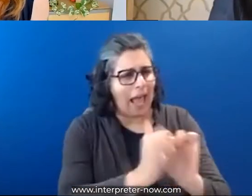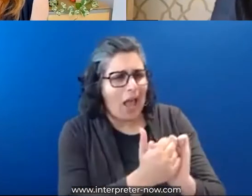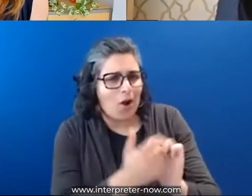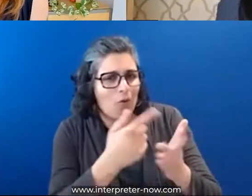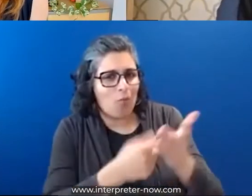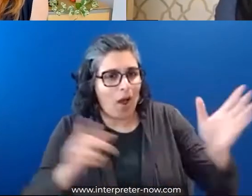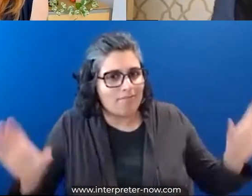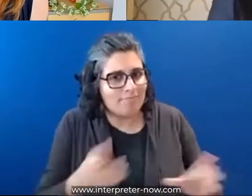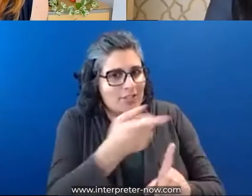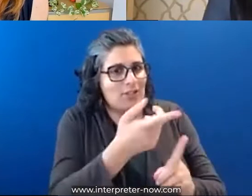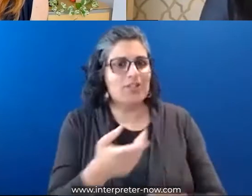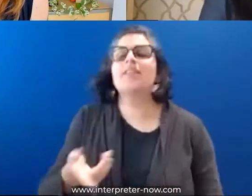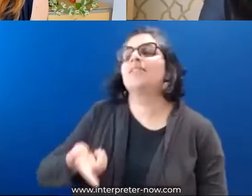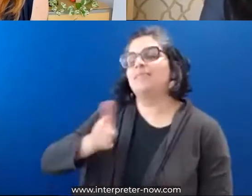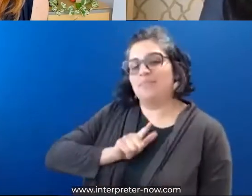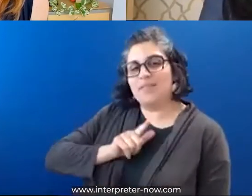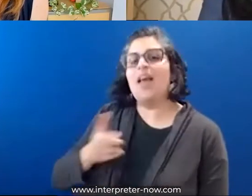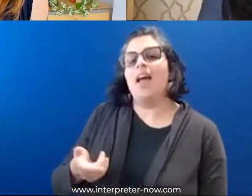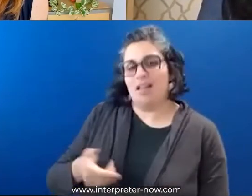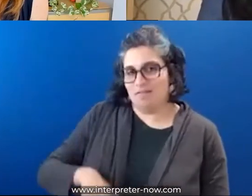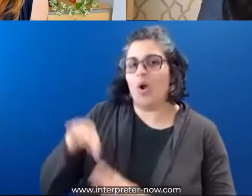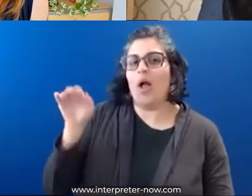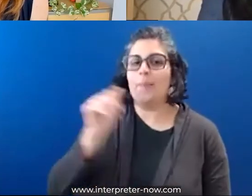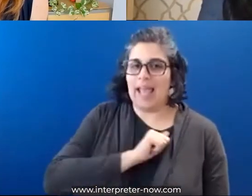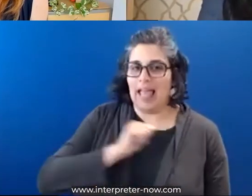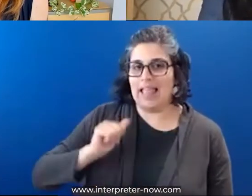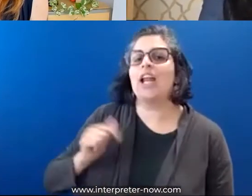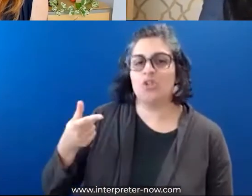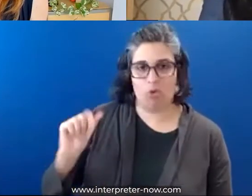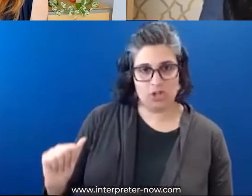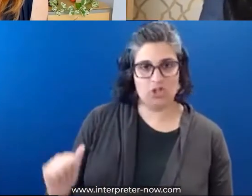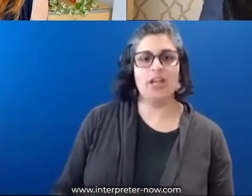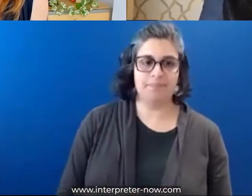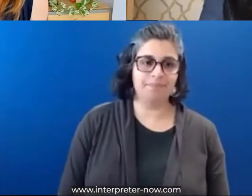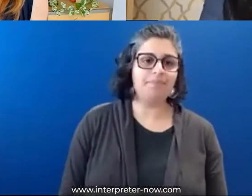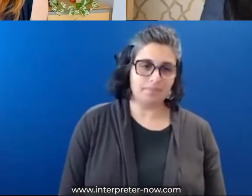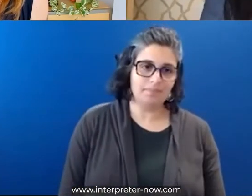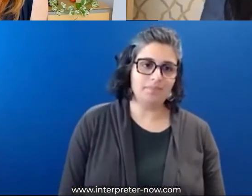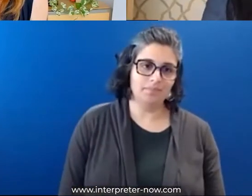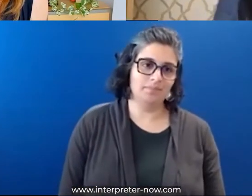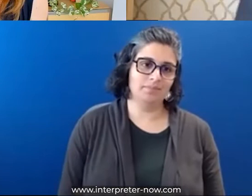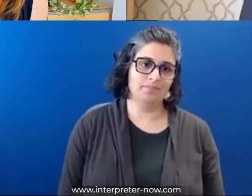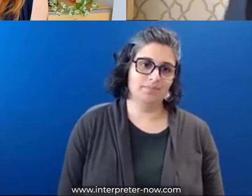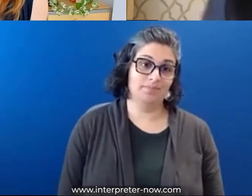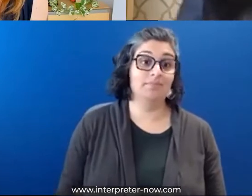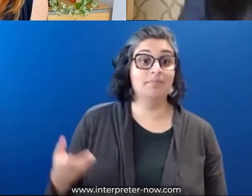I grew up in Atlanta, Georgia. I was in Atlanta at that time. I was born in '77.